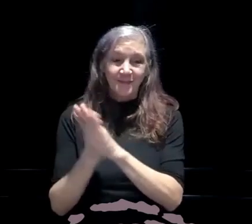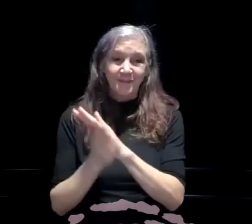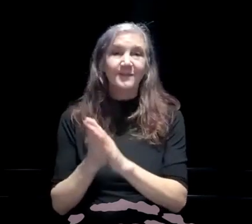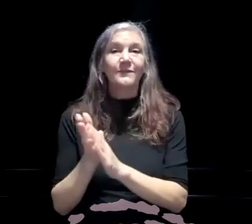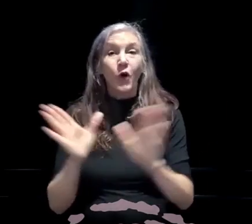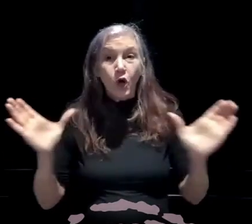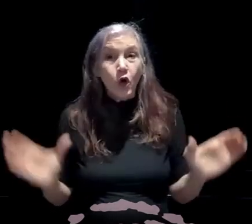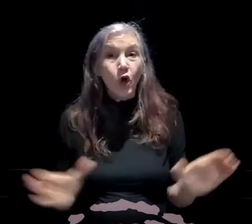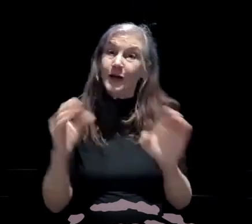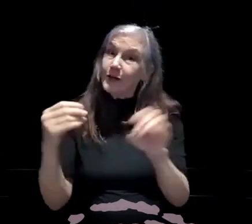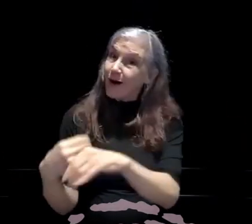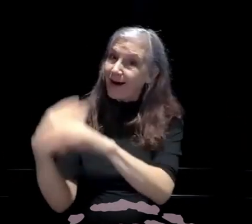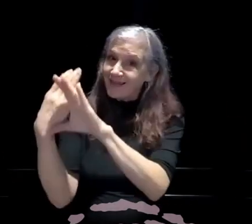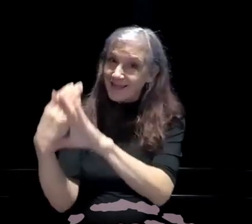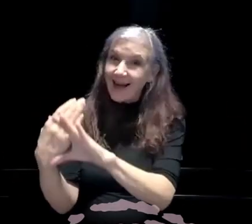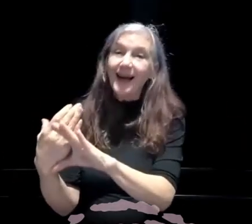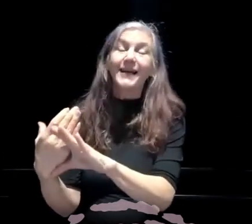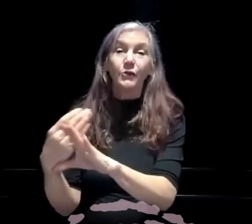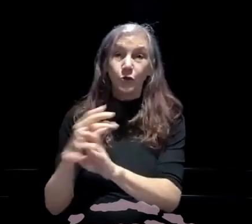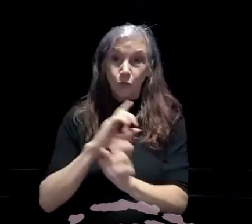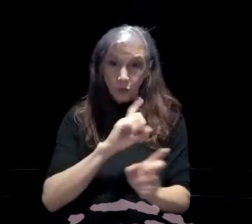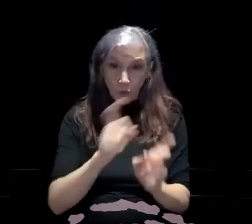Again, we encourage our online viewers to contribute. As they feel inspired to as well. We appreciate each and every gift here tonight.